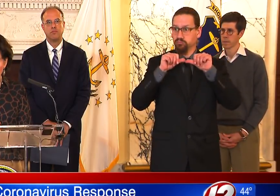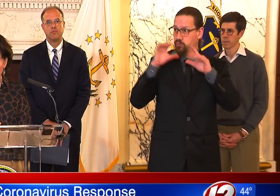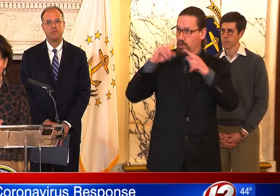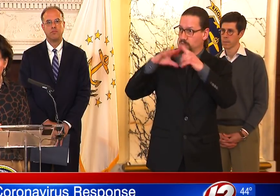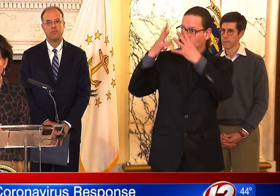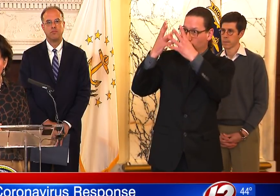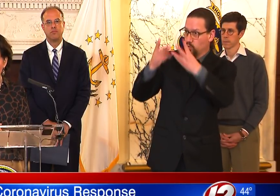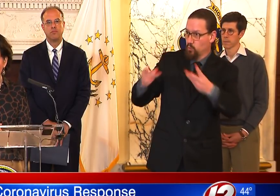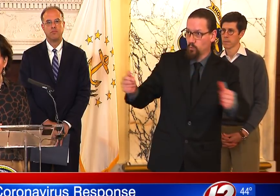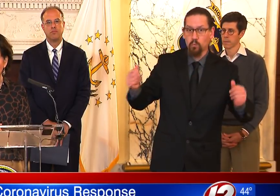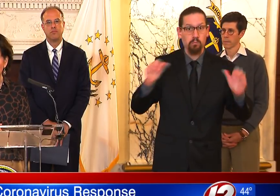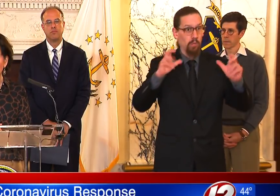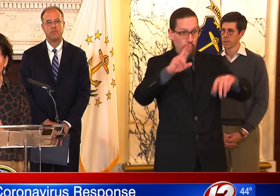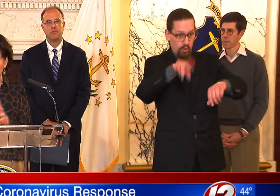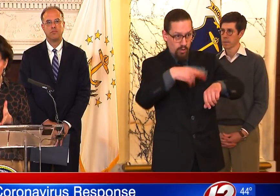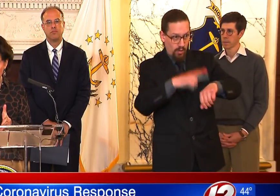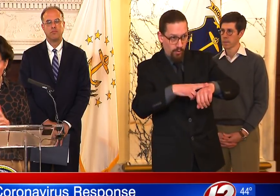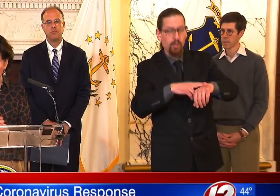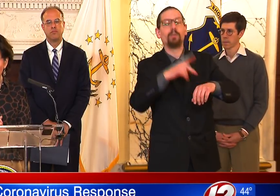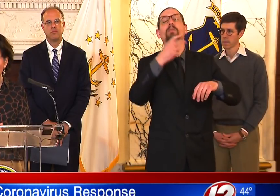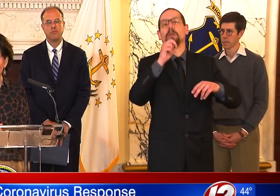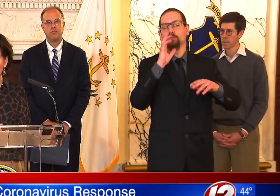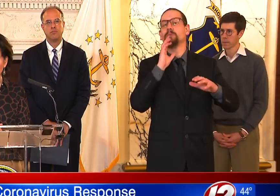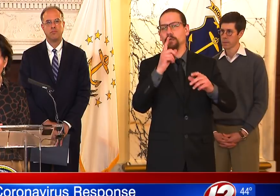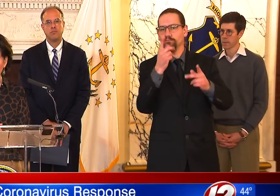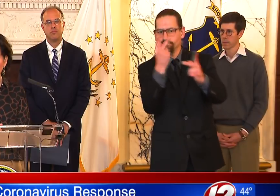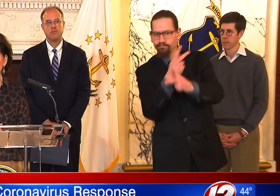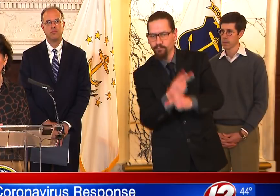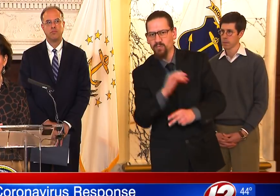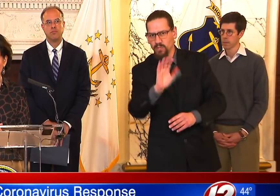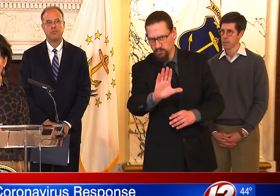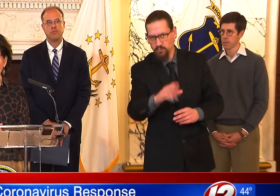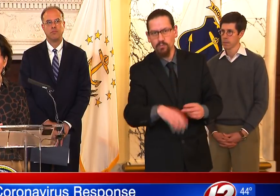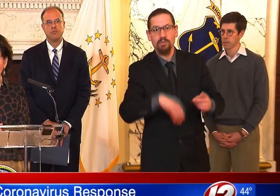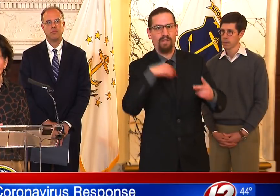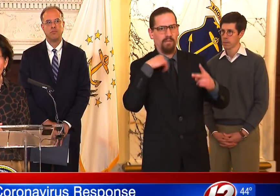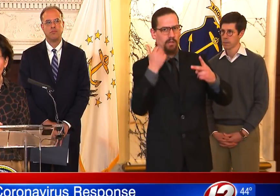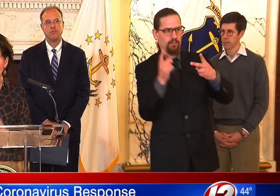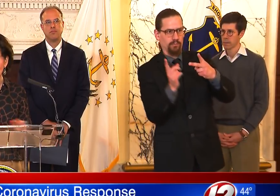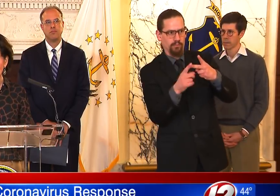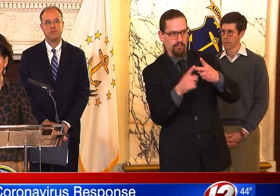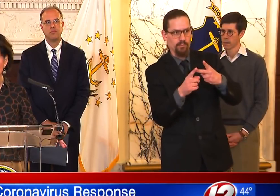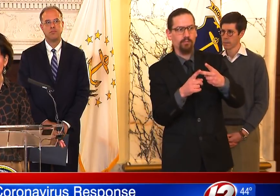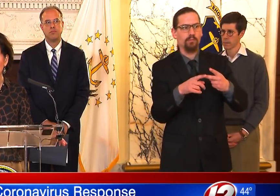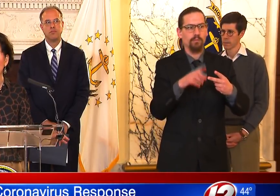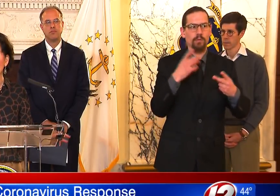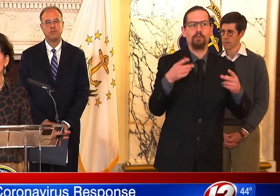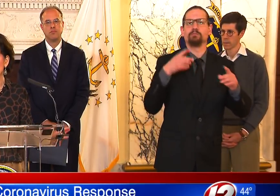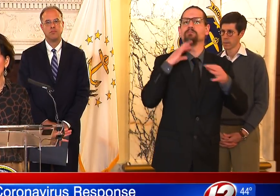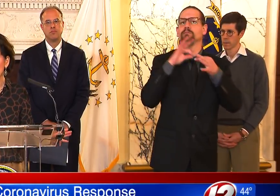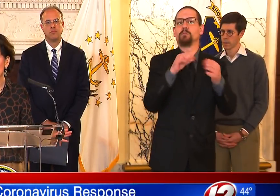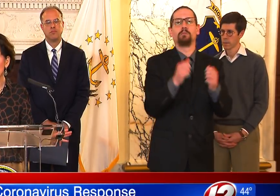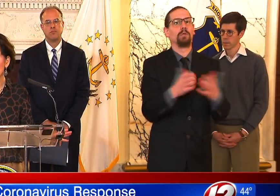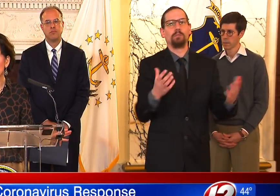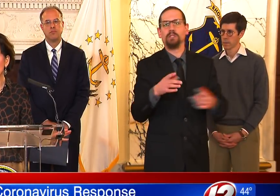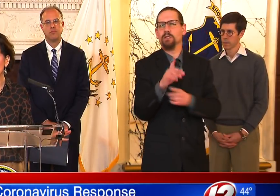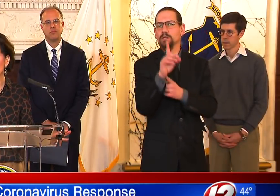CRISIS. FINALLY , THE DMV.